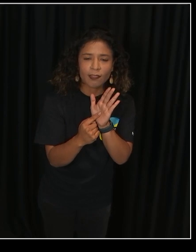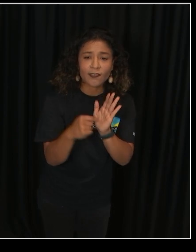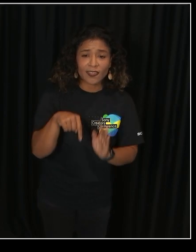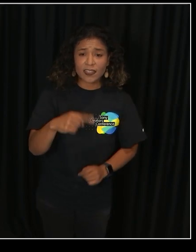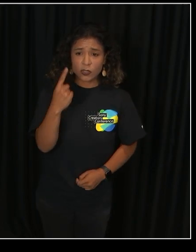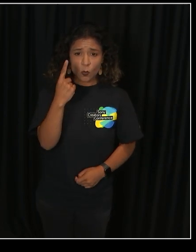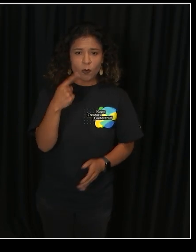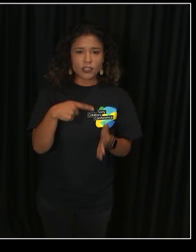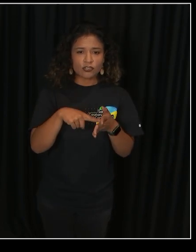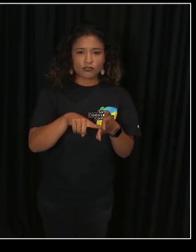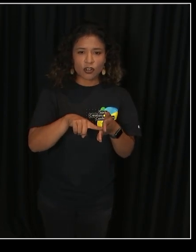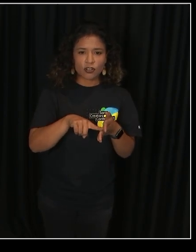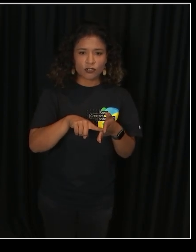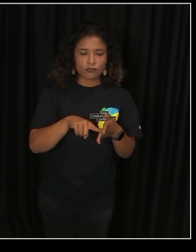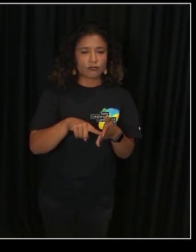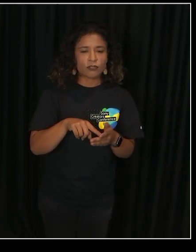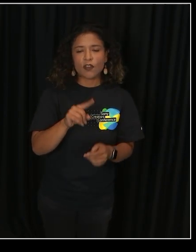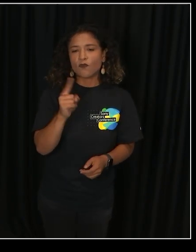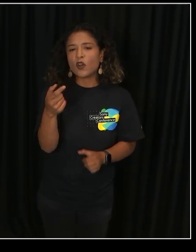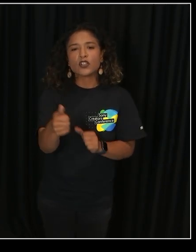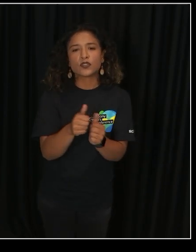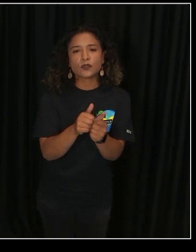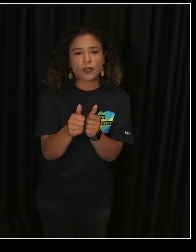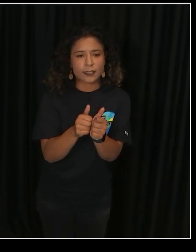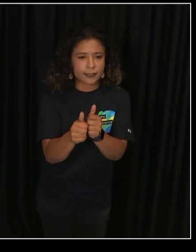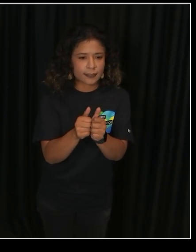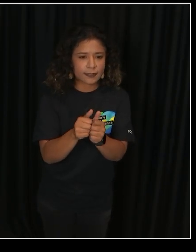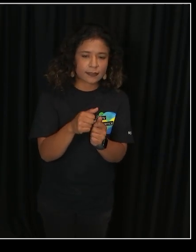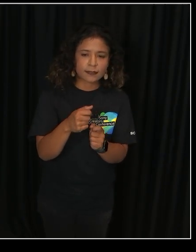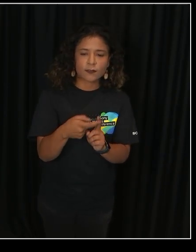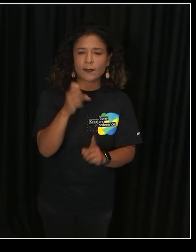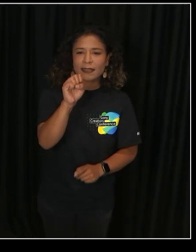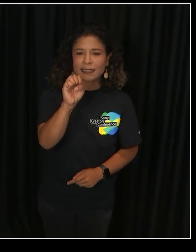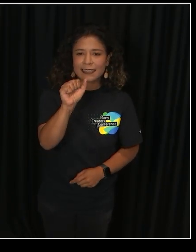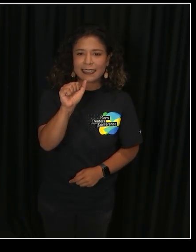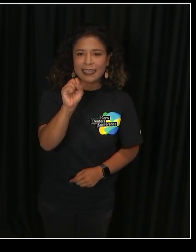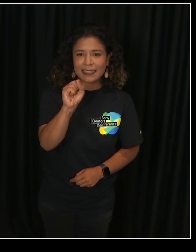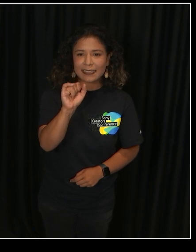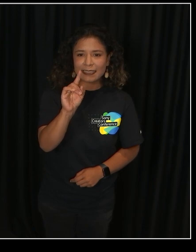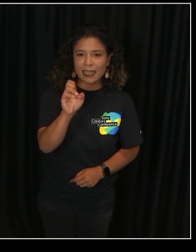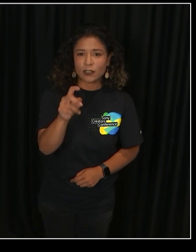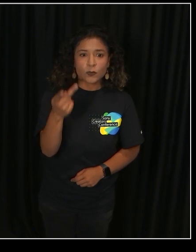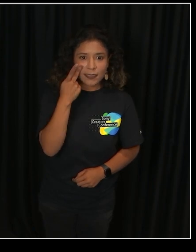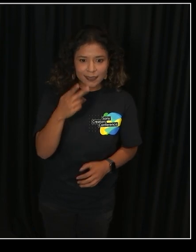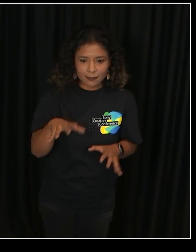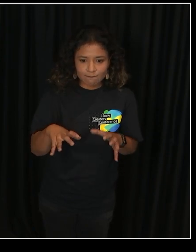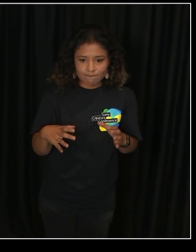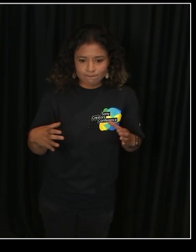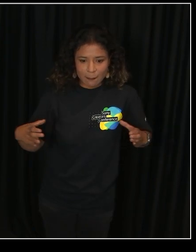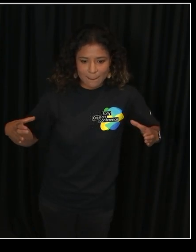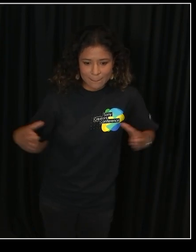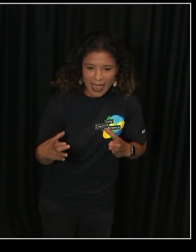This is the start of the first race and Dragon Trial Seaside. And you'll see how crowded it is, how close together the cars are,